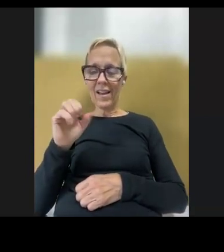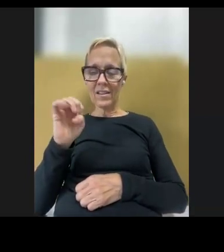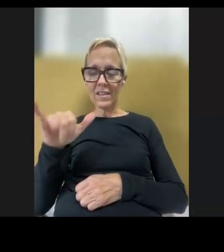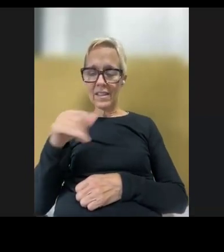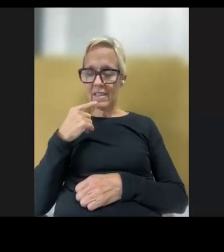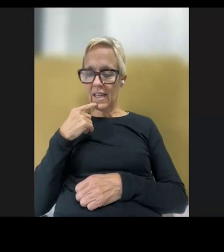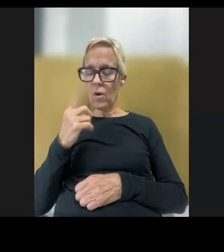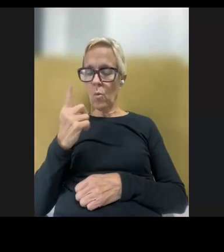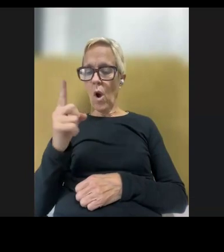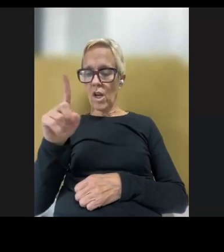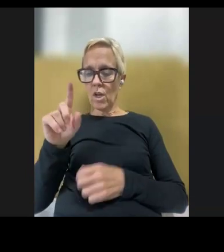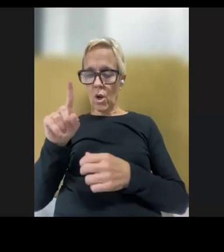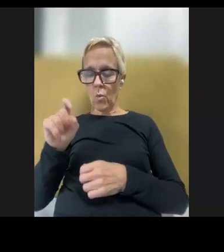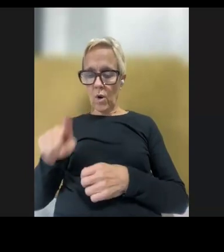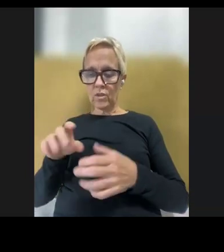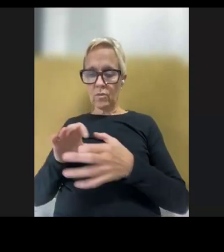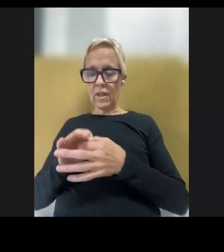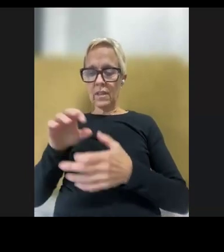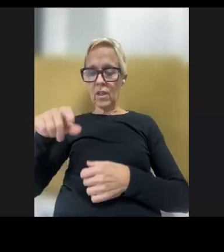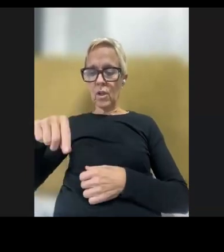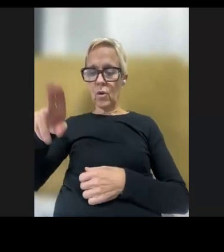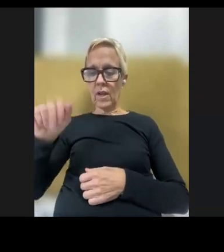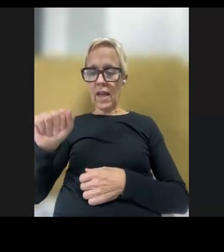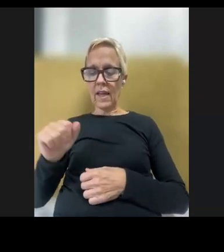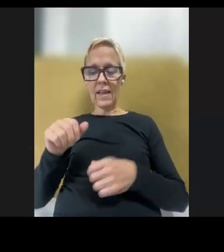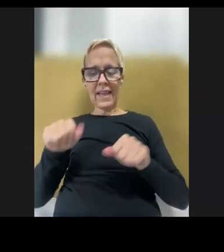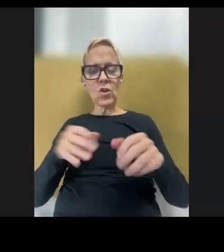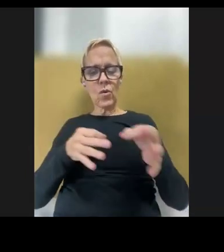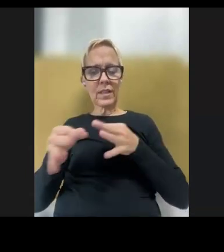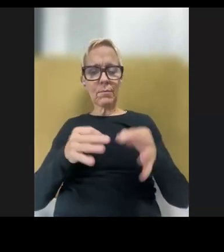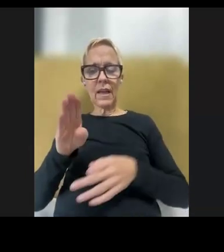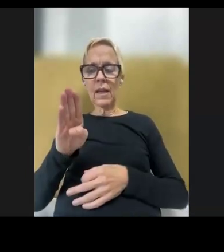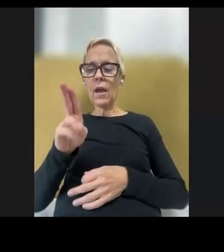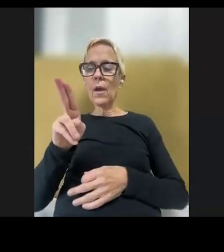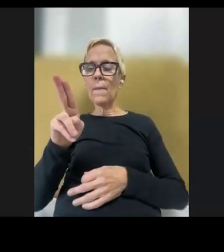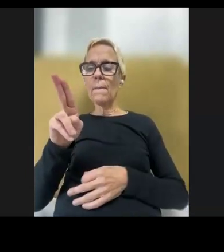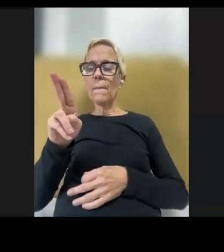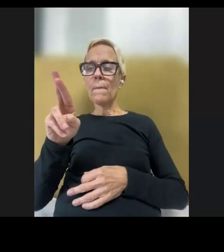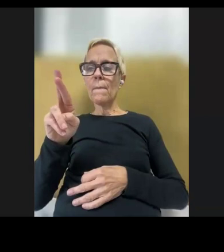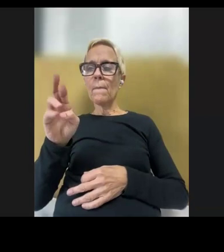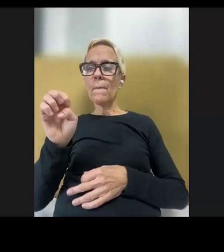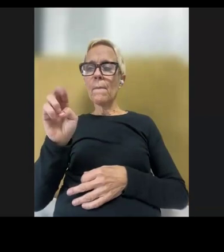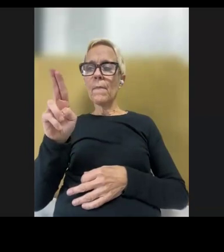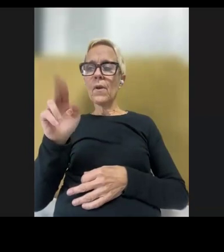We had question in the Q&A. Jacqueline asked can you explain bureaucratic means?